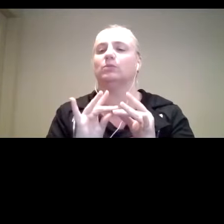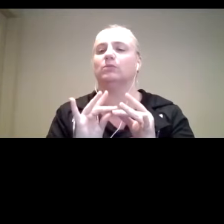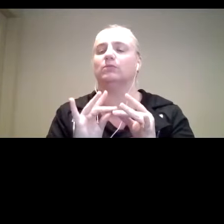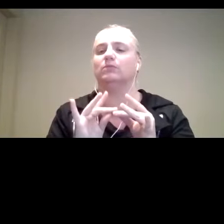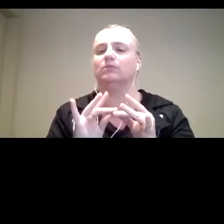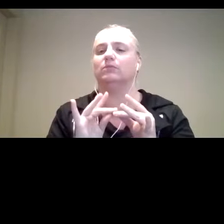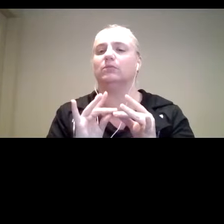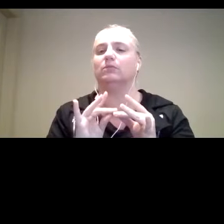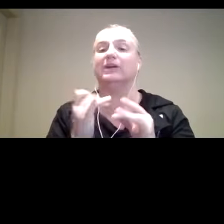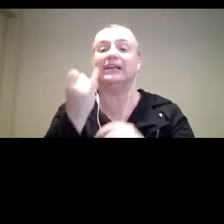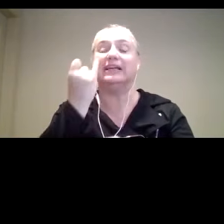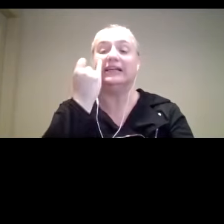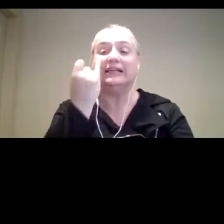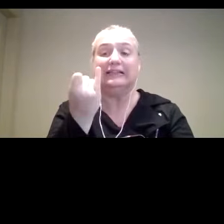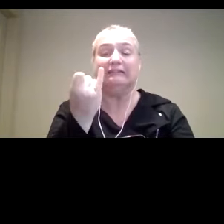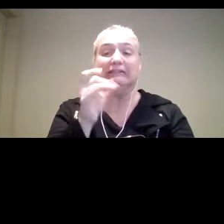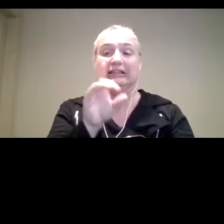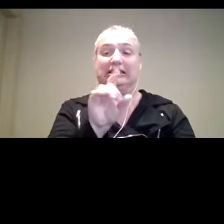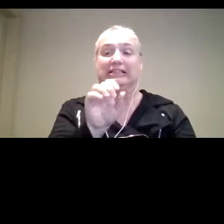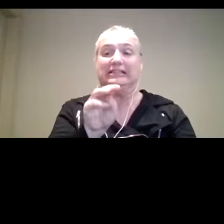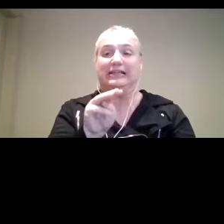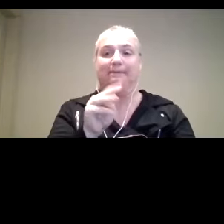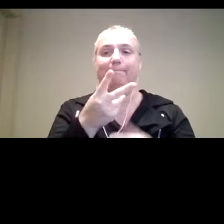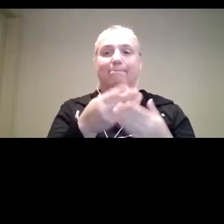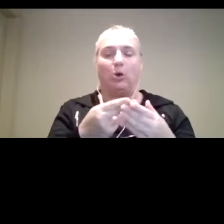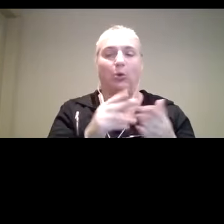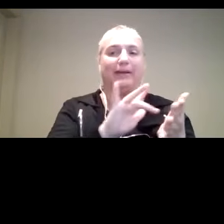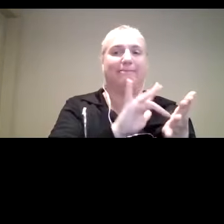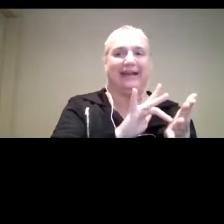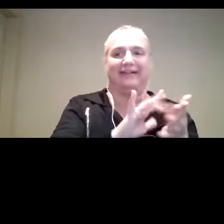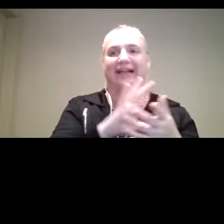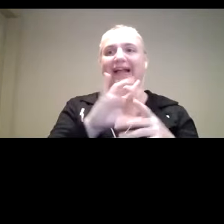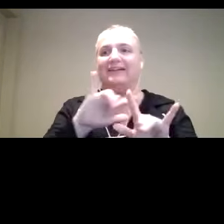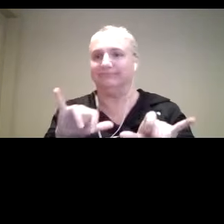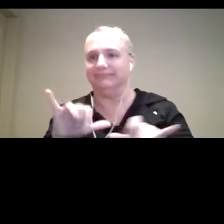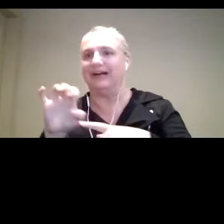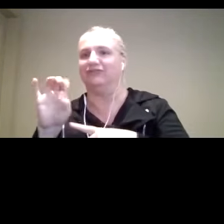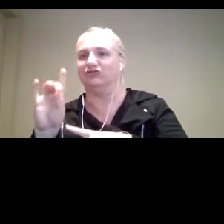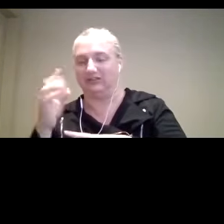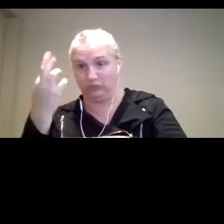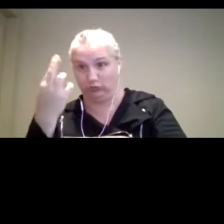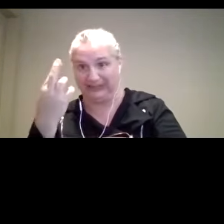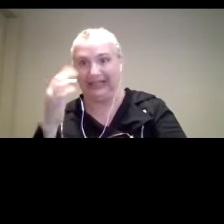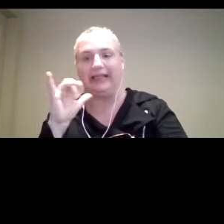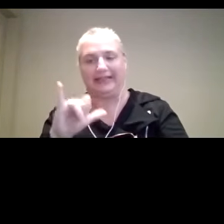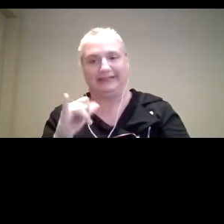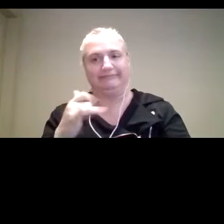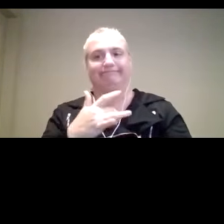for both medical and educational reasons? [Nicki] Yep, that one's gonna be difficult